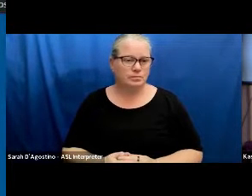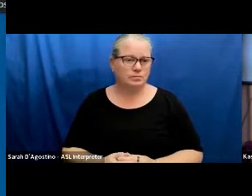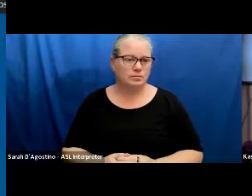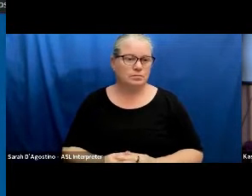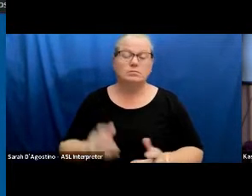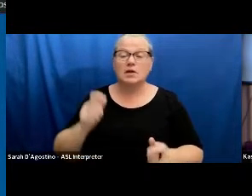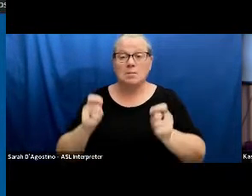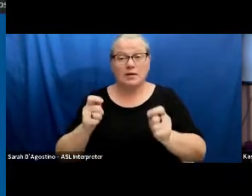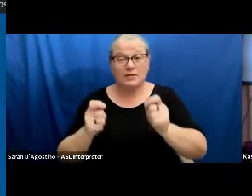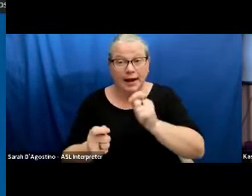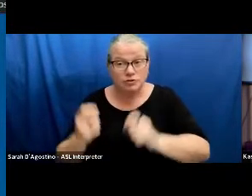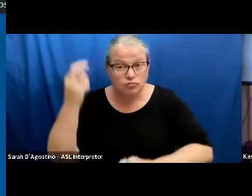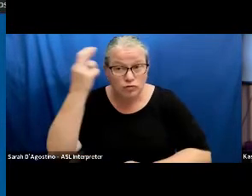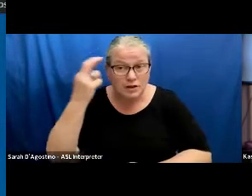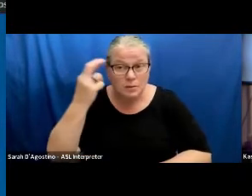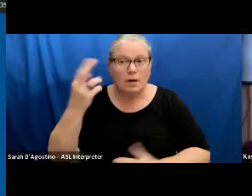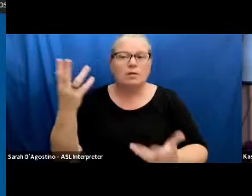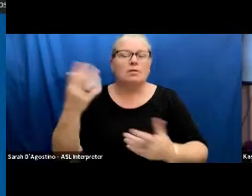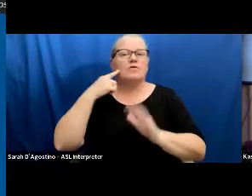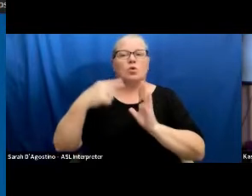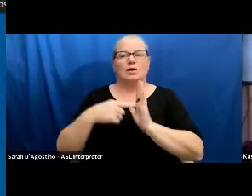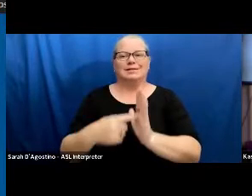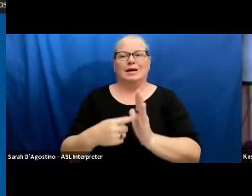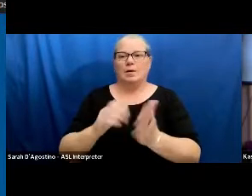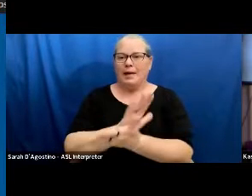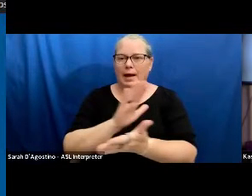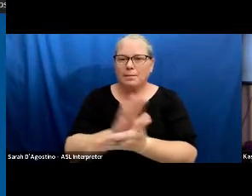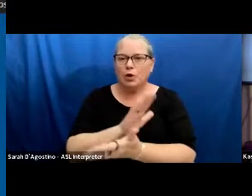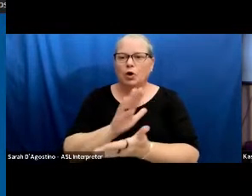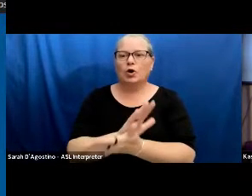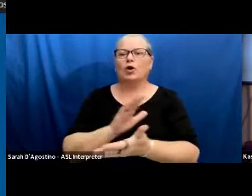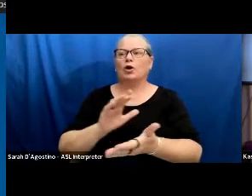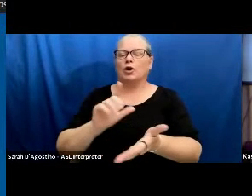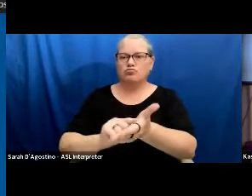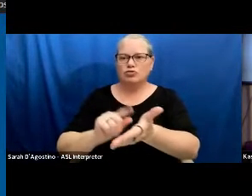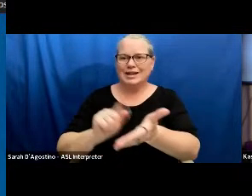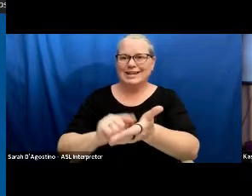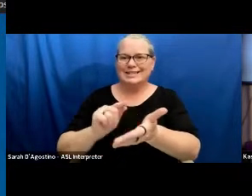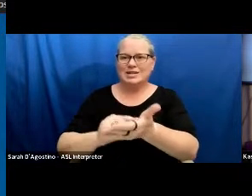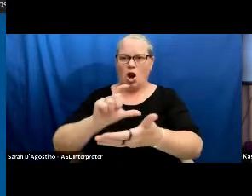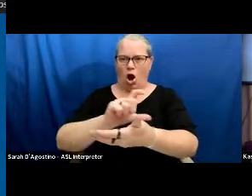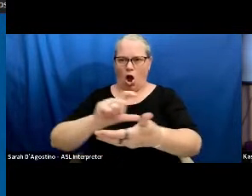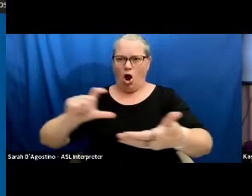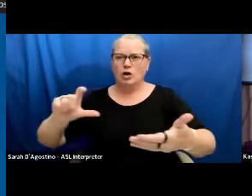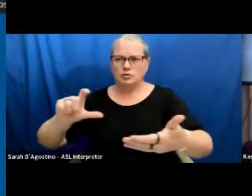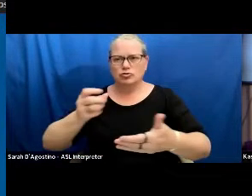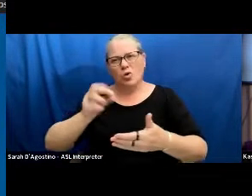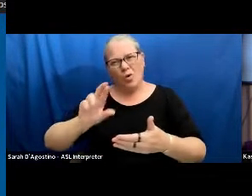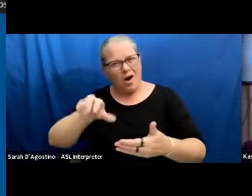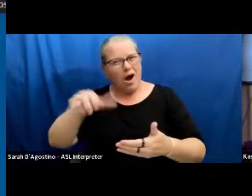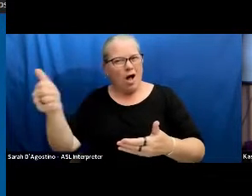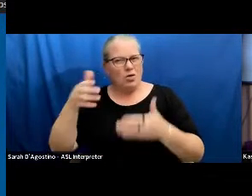are large print or otherwise alternative formats for the voter registration form it's